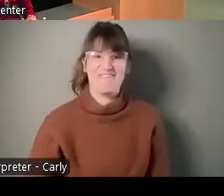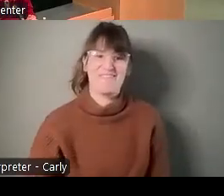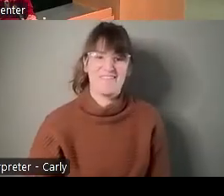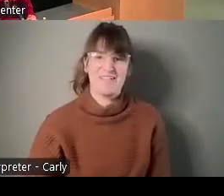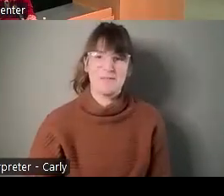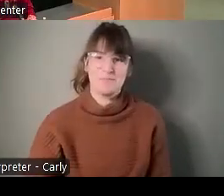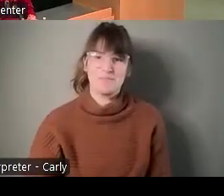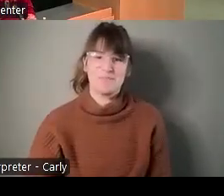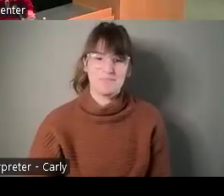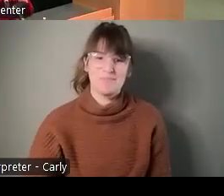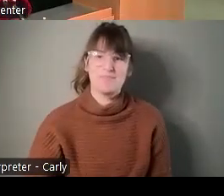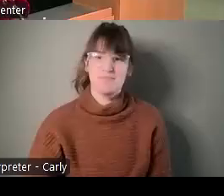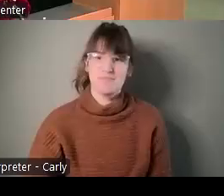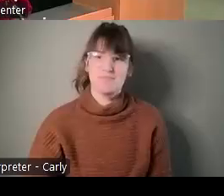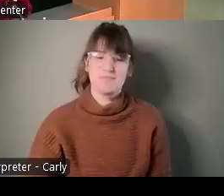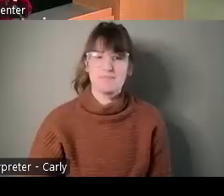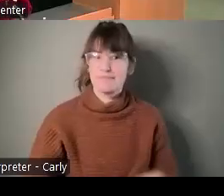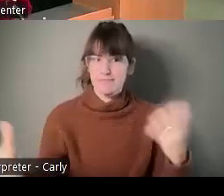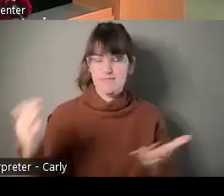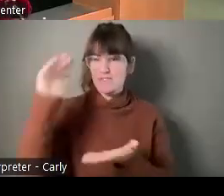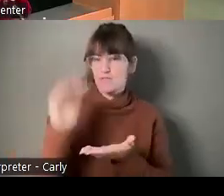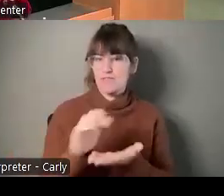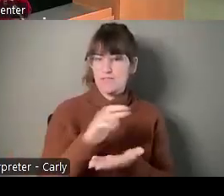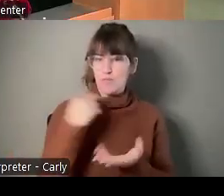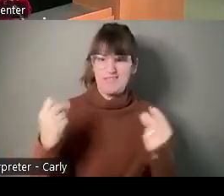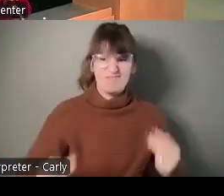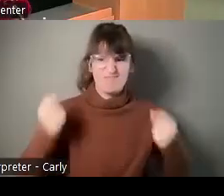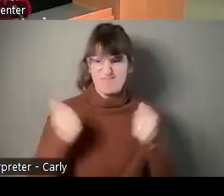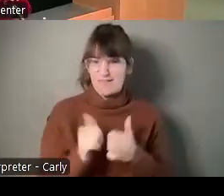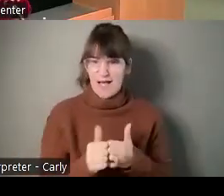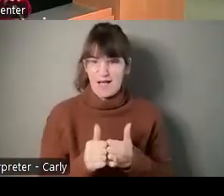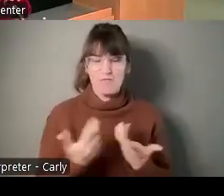have to decrease risk quickly. How do we do that? Um so the first thing that pops up is you got to